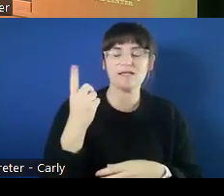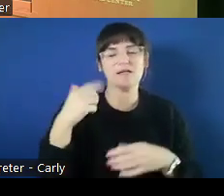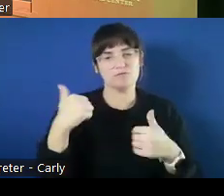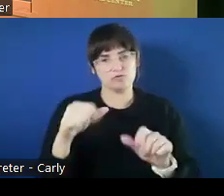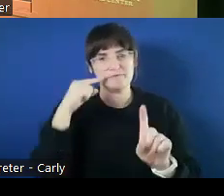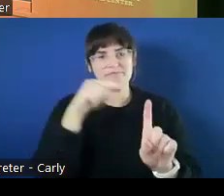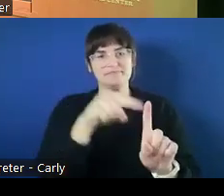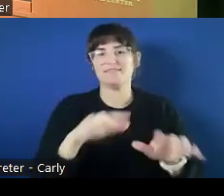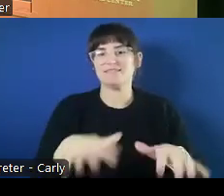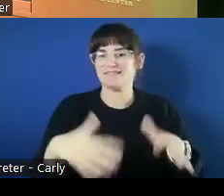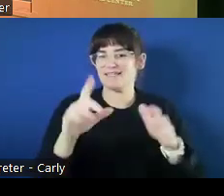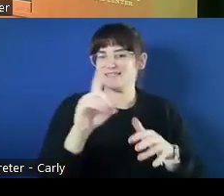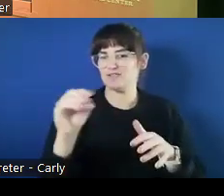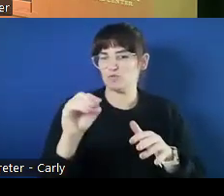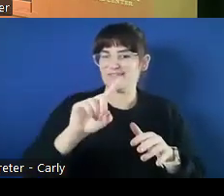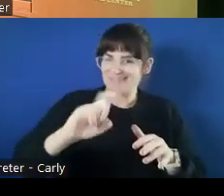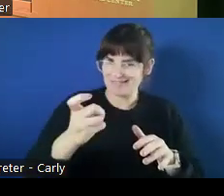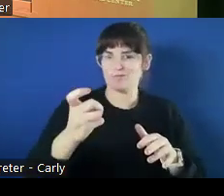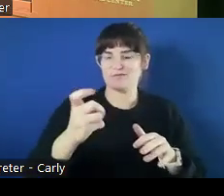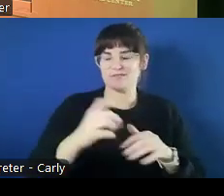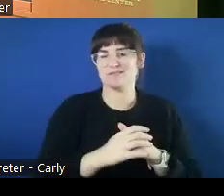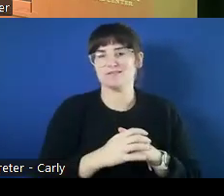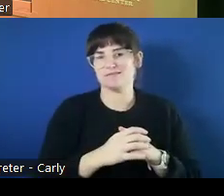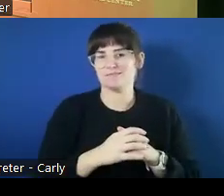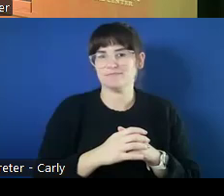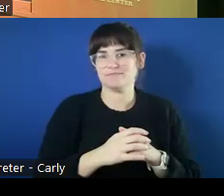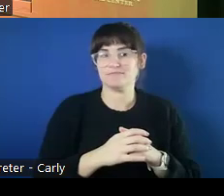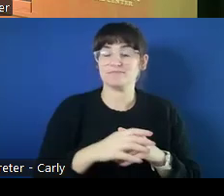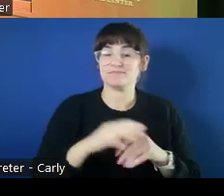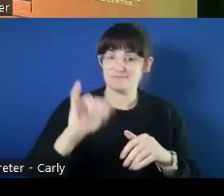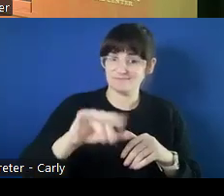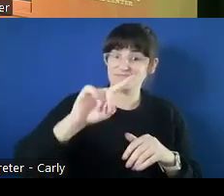disorder diagnosis because on the one hand uh it it's associated with cardiovascular